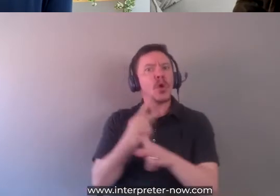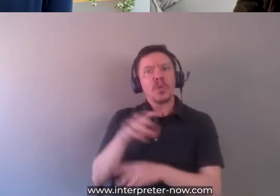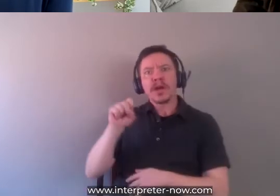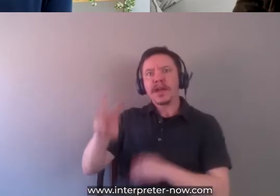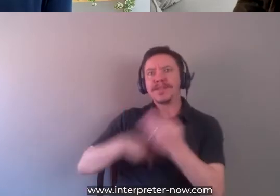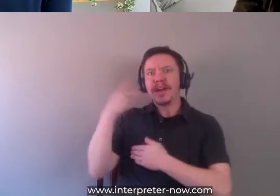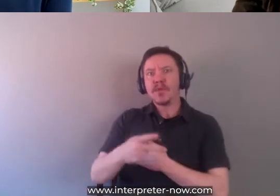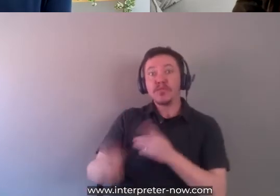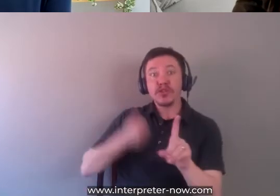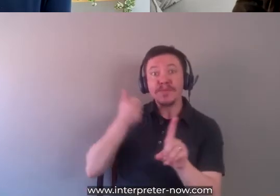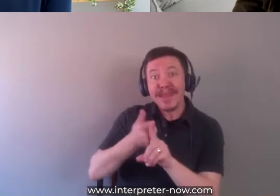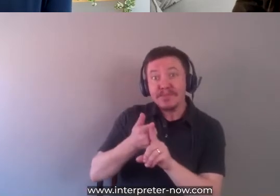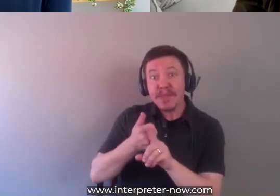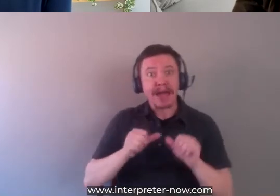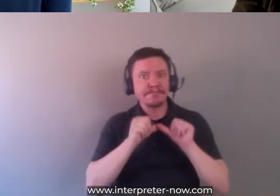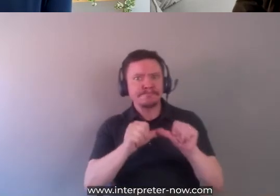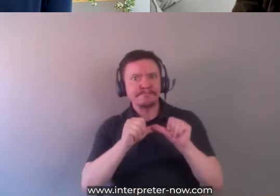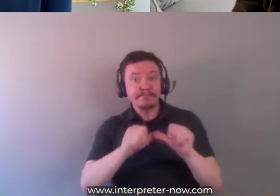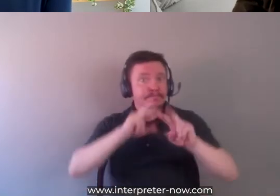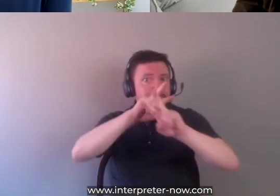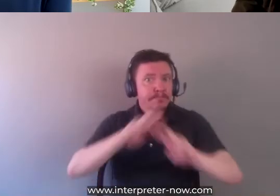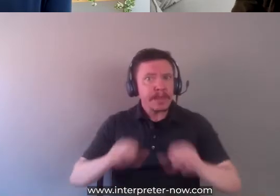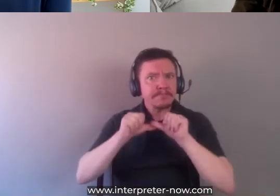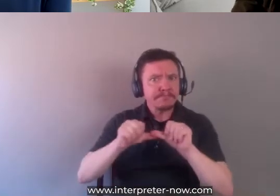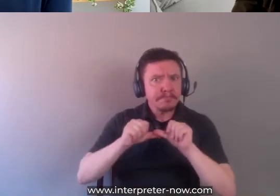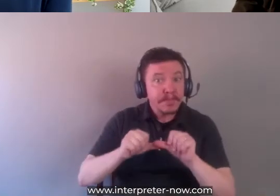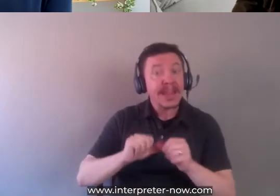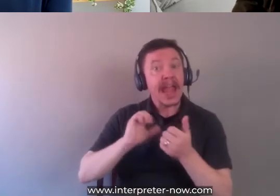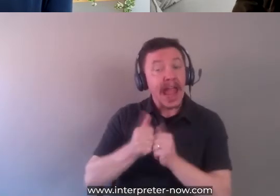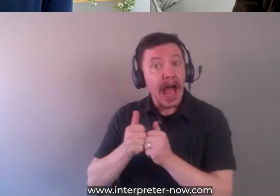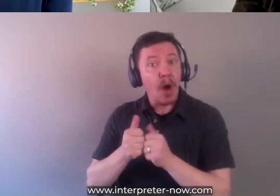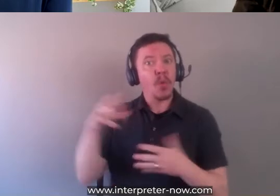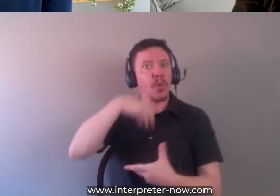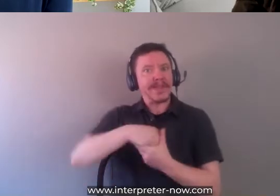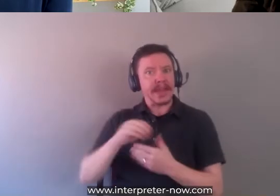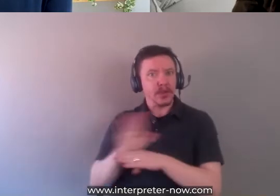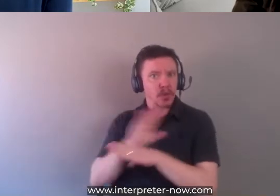might have upon people from marginalized communities within your company or organization, as well